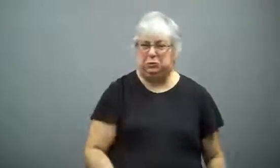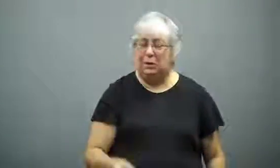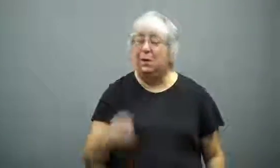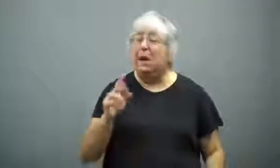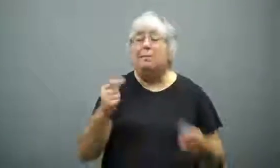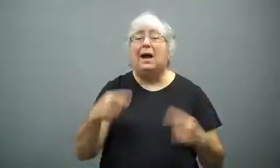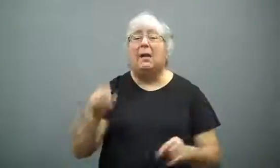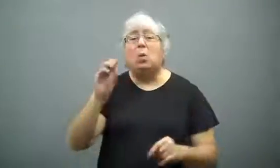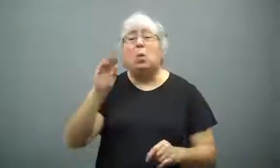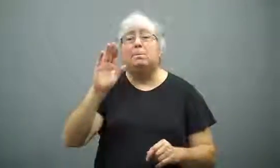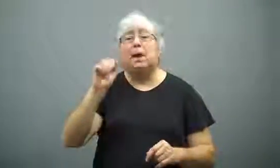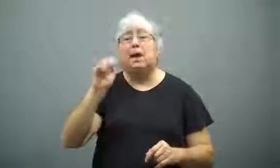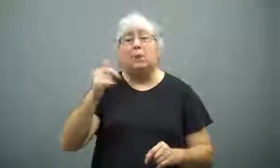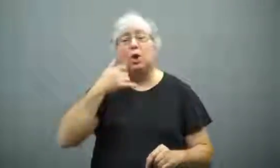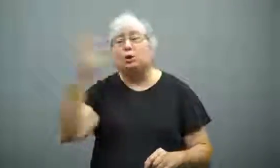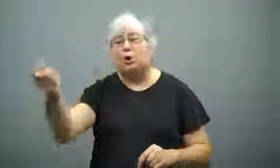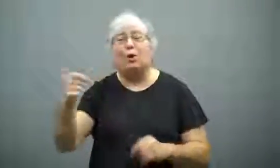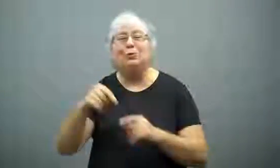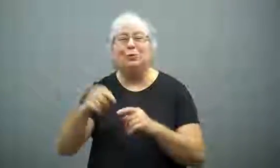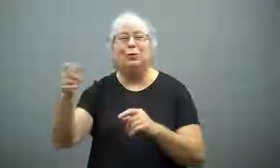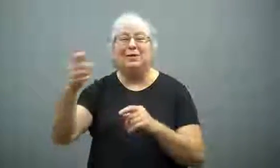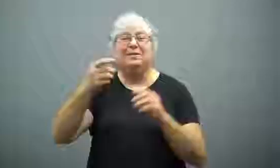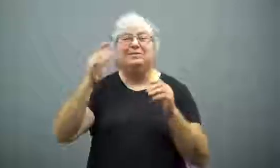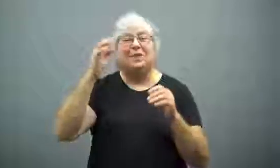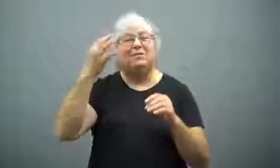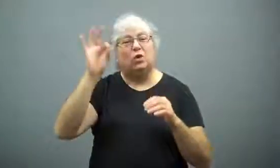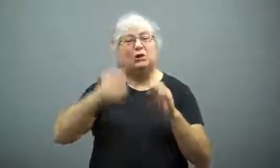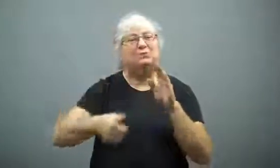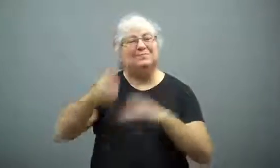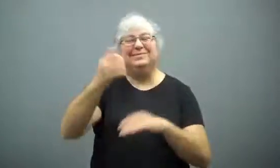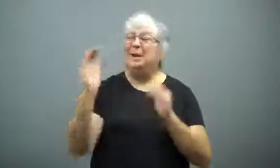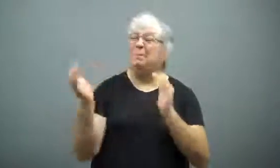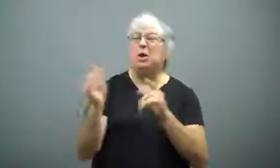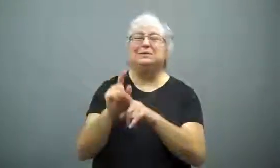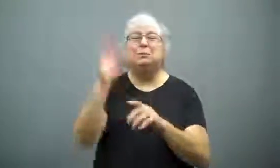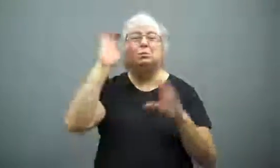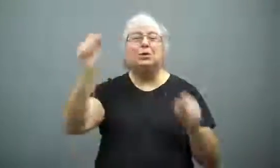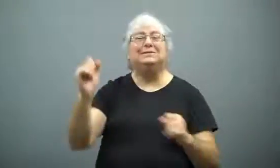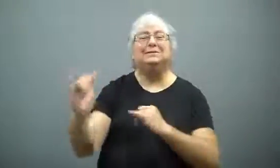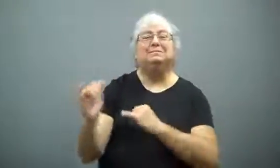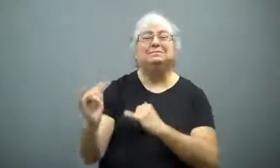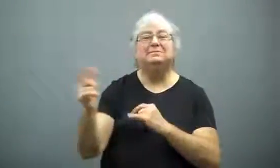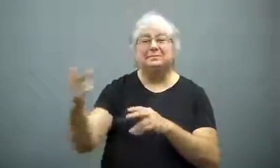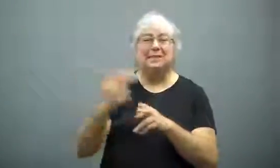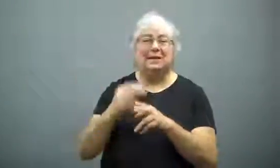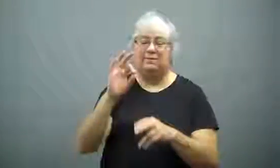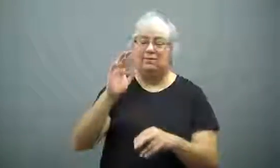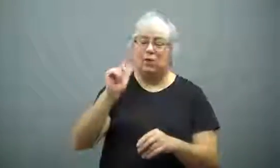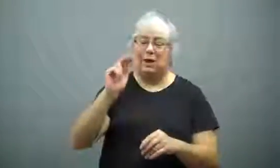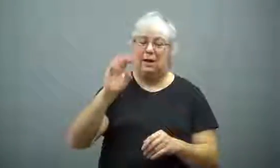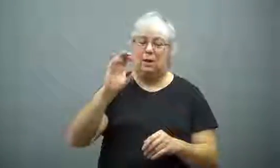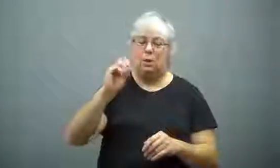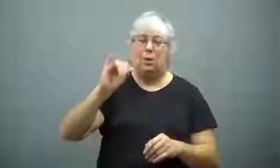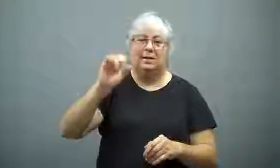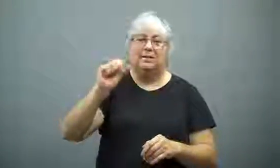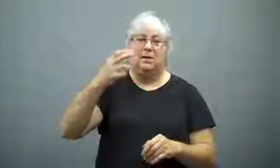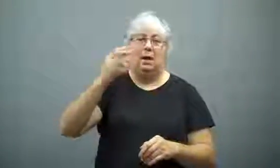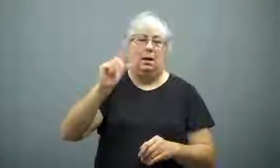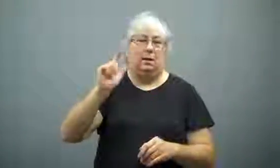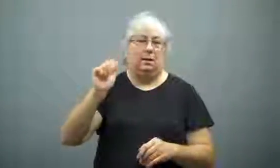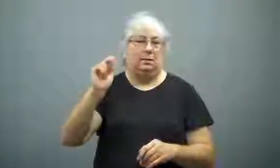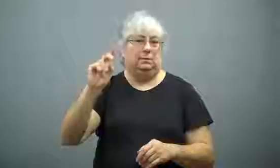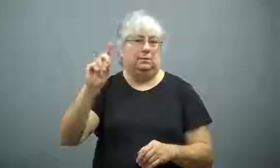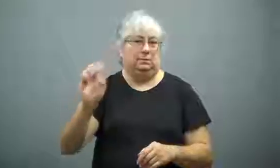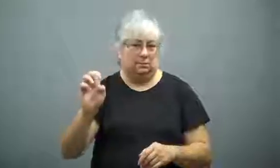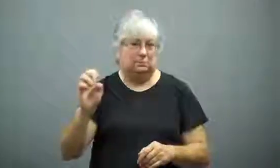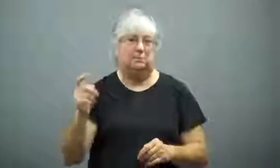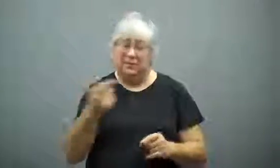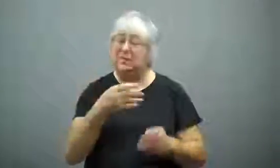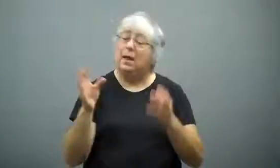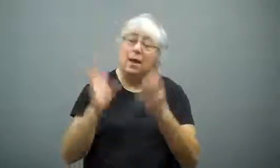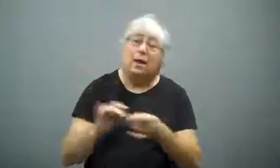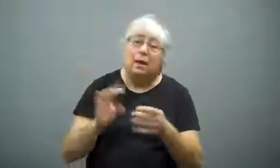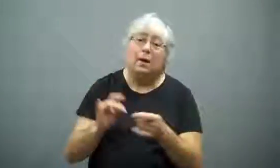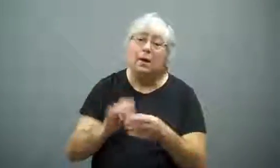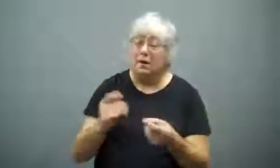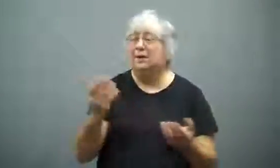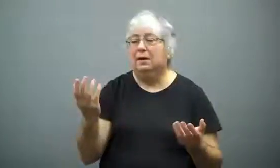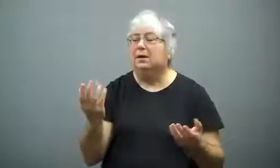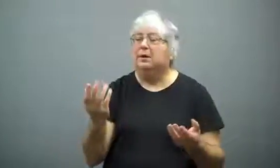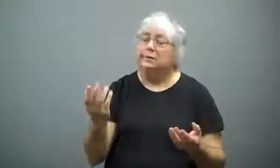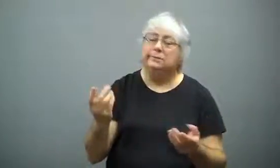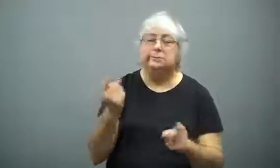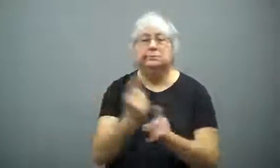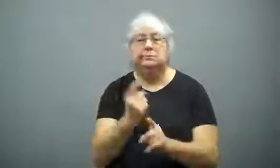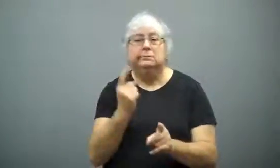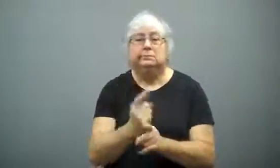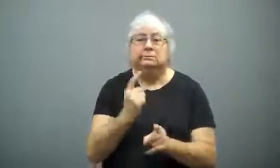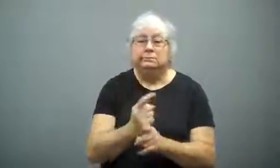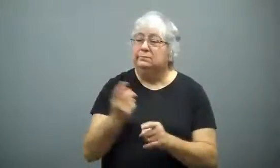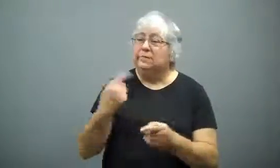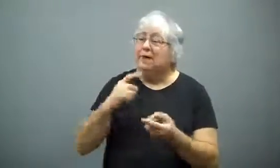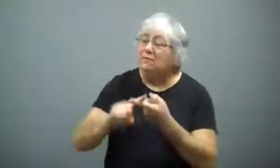However, Obama called his French counterpart, Francois Hollande,